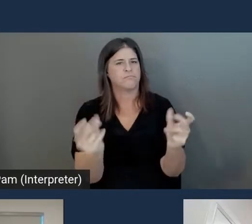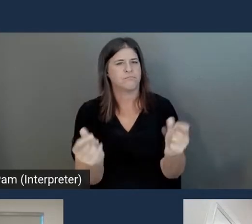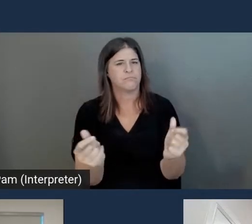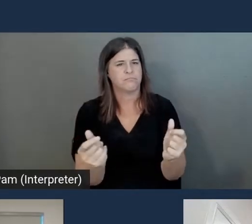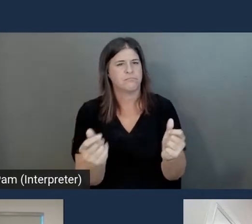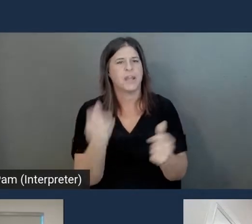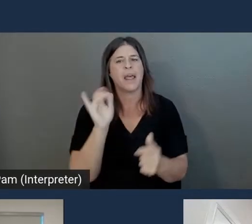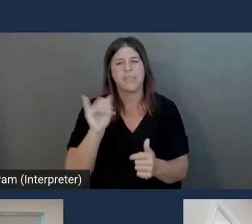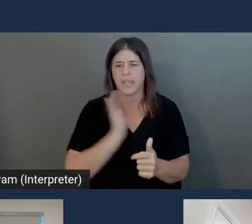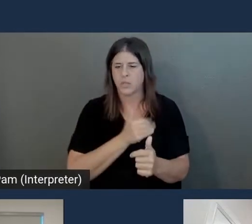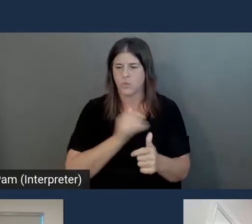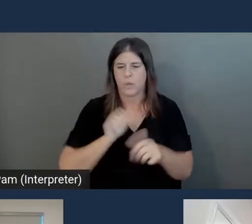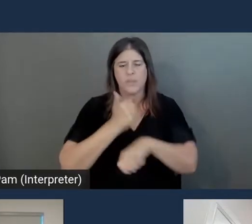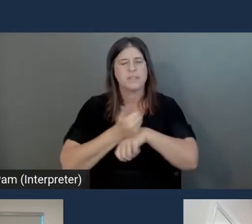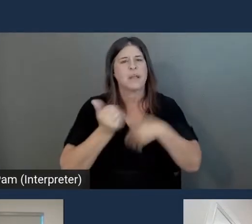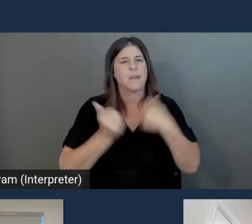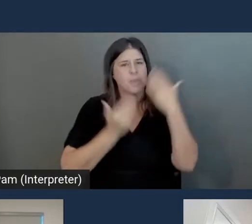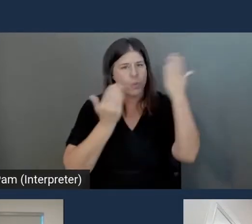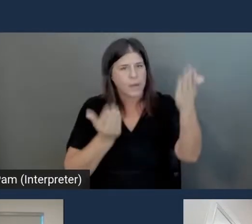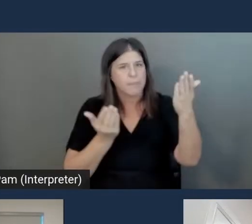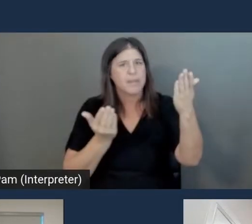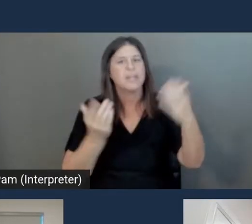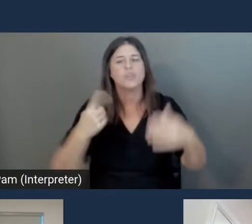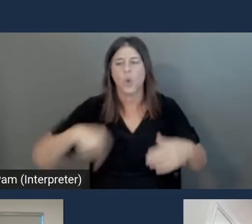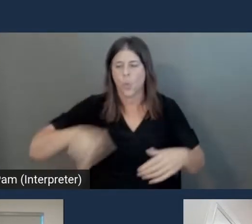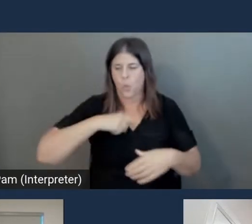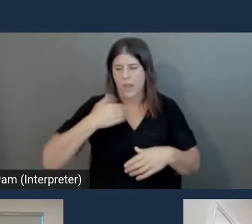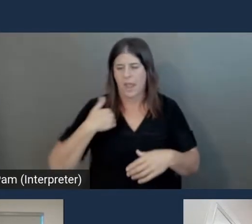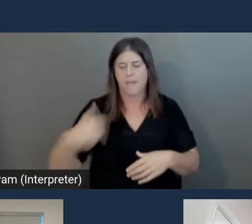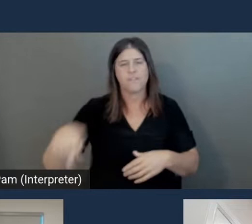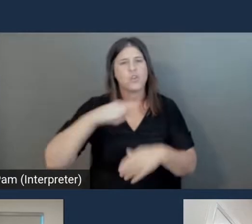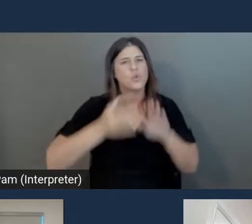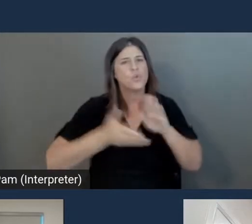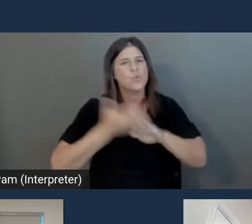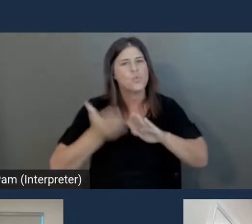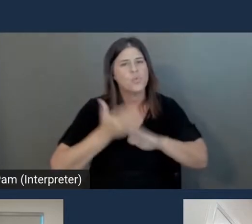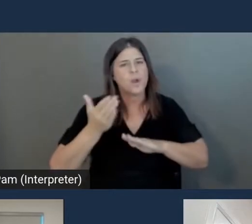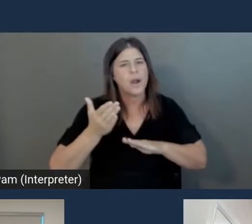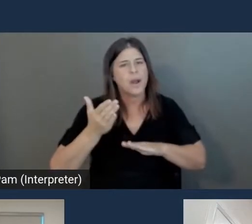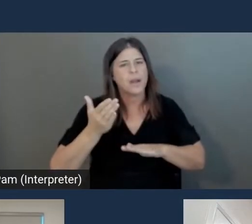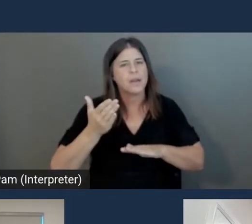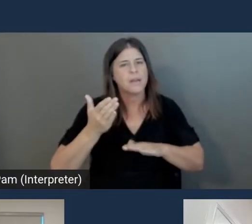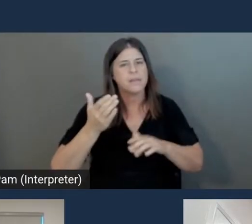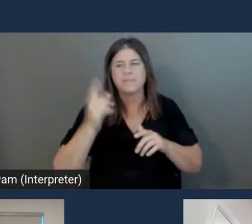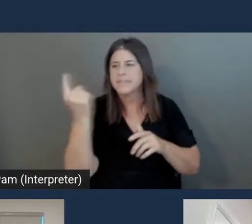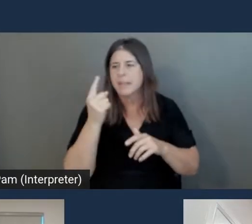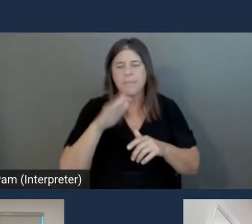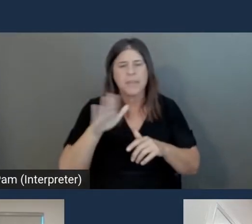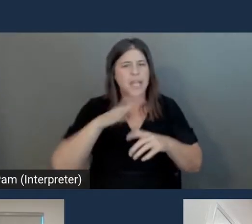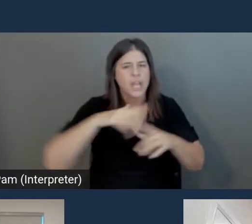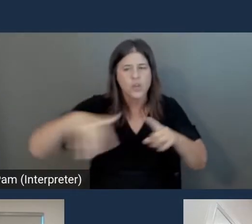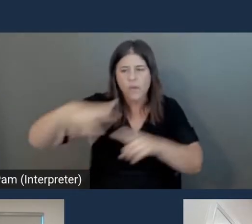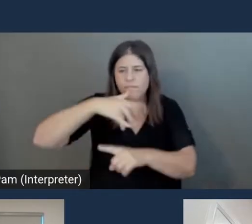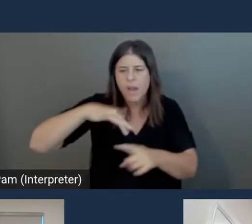will have you run an appliance in your environment, it can be production or pre-production, it's customer's choice.